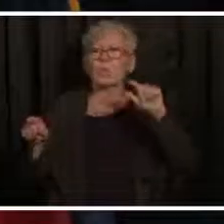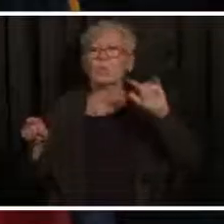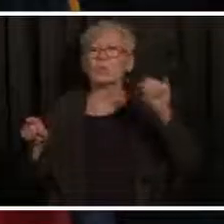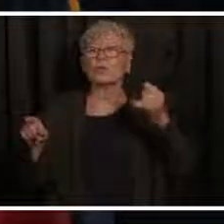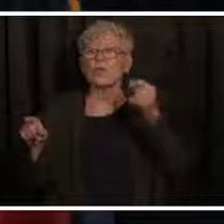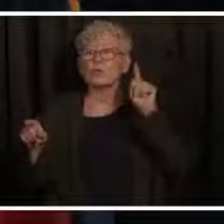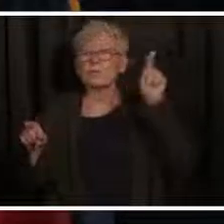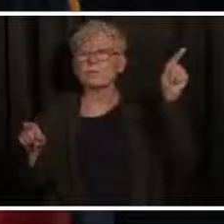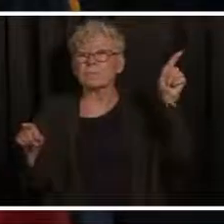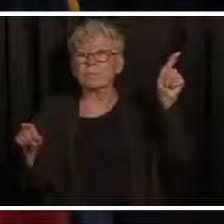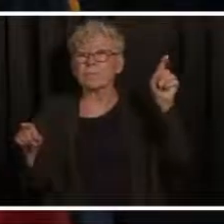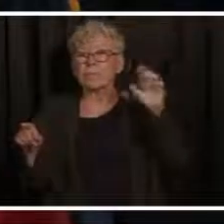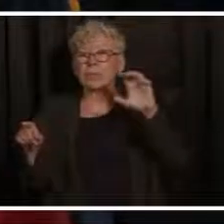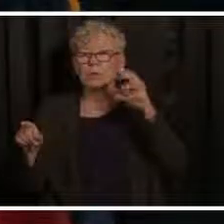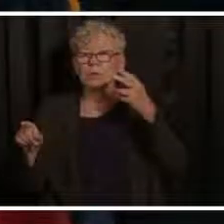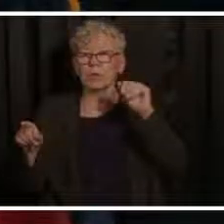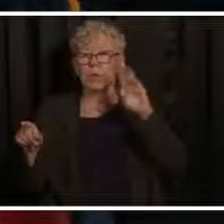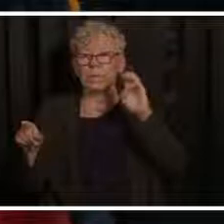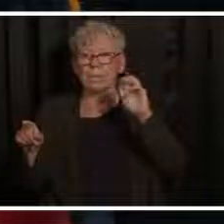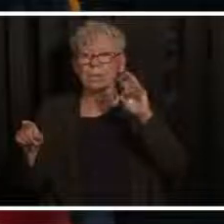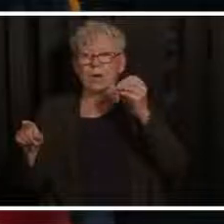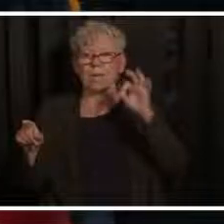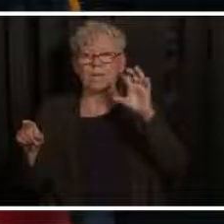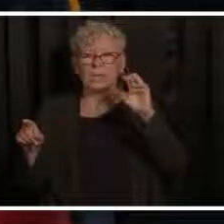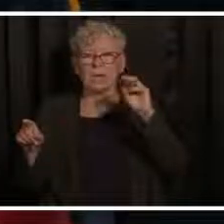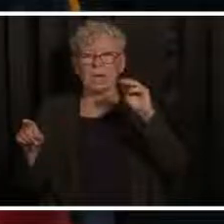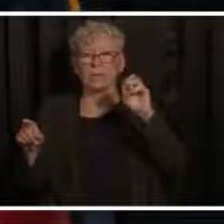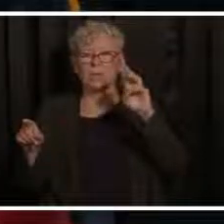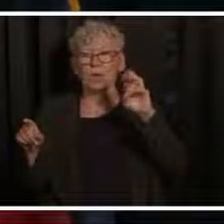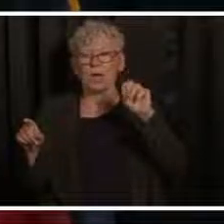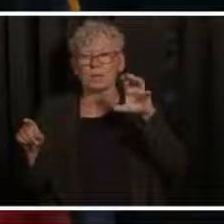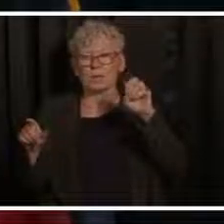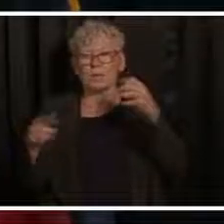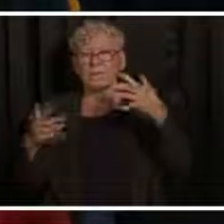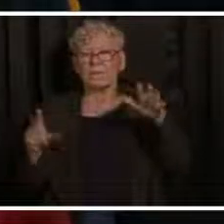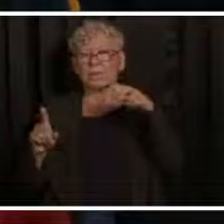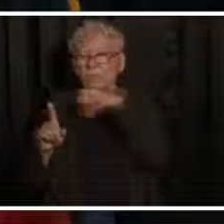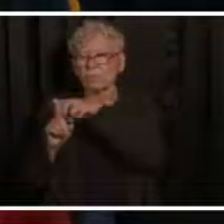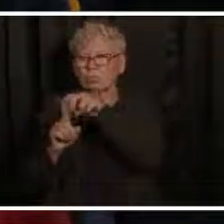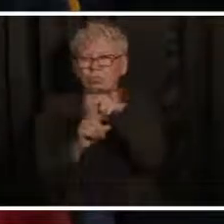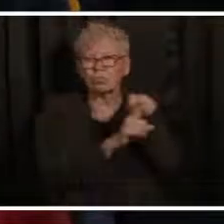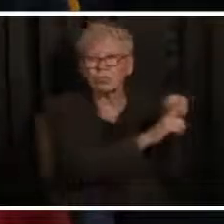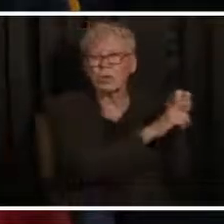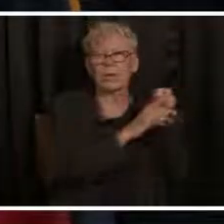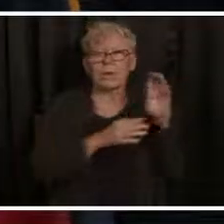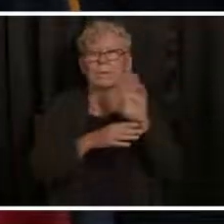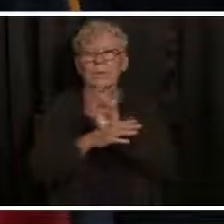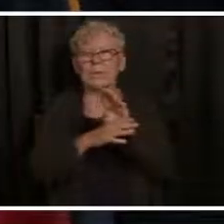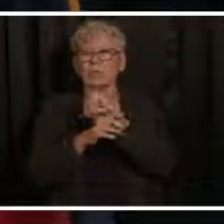businesses to try to get them to offer vaccine clinic. Several business owners out there because of the Delta